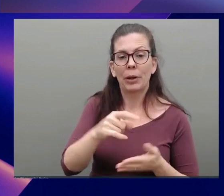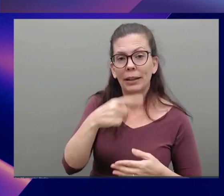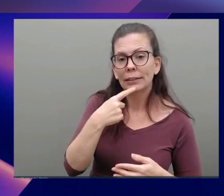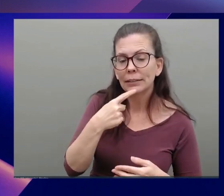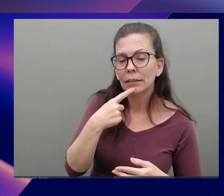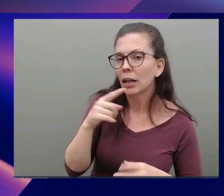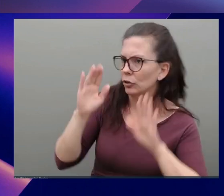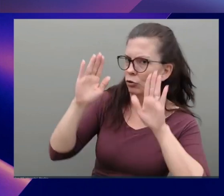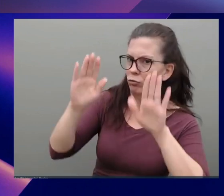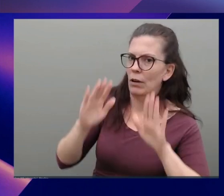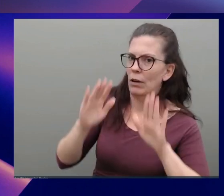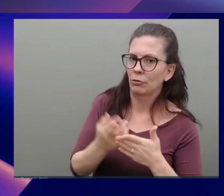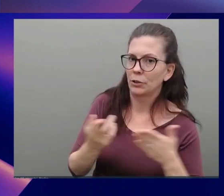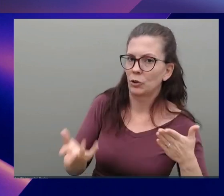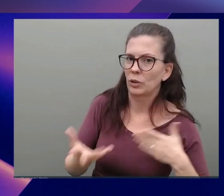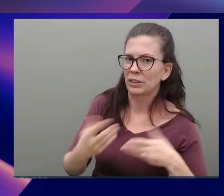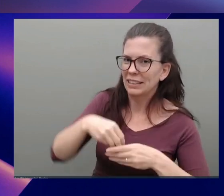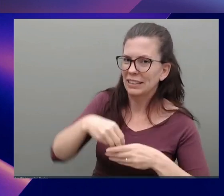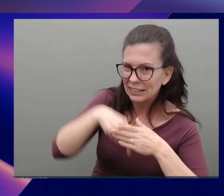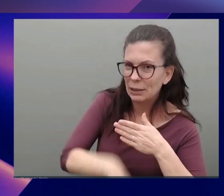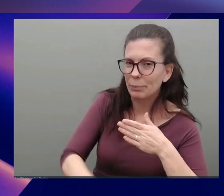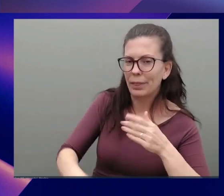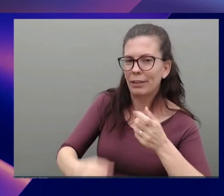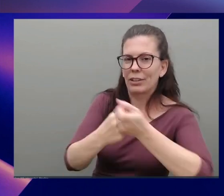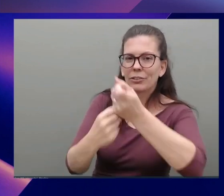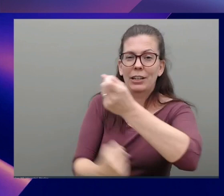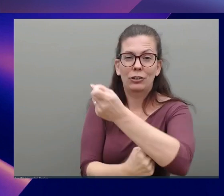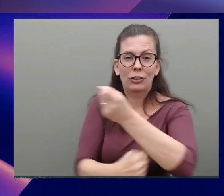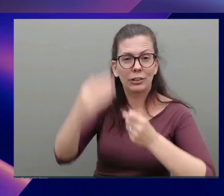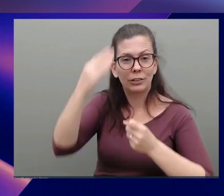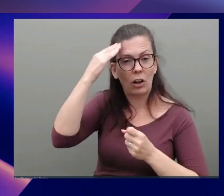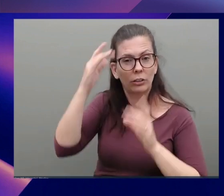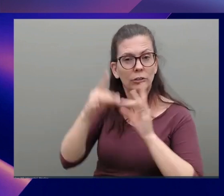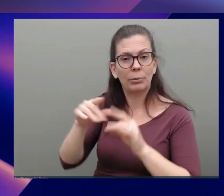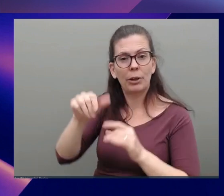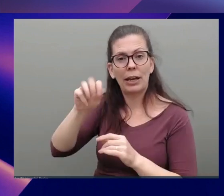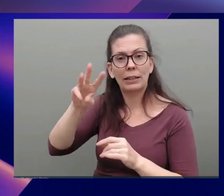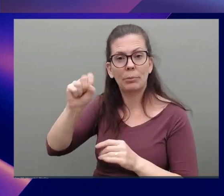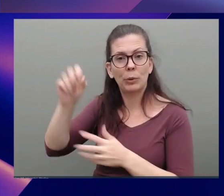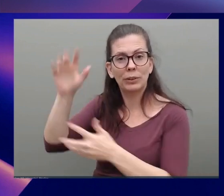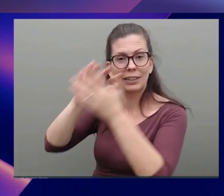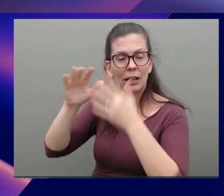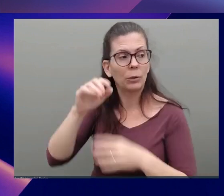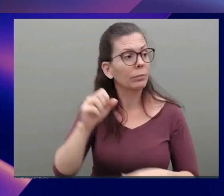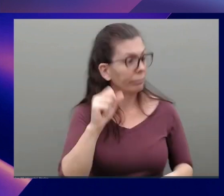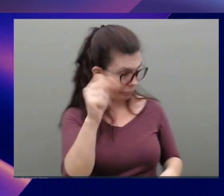deep in the foundational knowledge of AWS Cloud. Yes, it absolutely is. That's very good to hear.